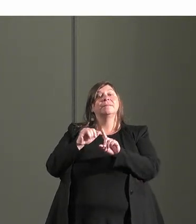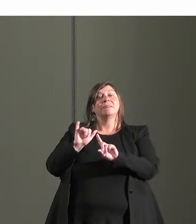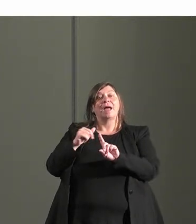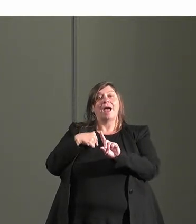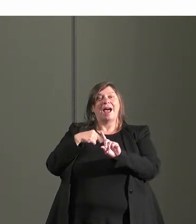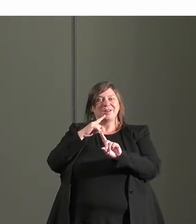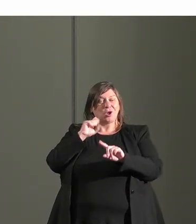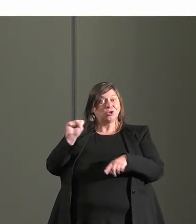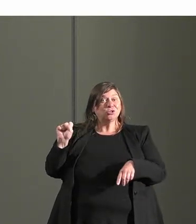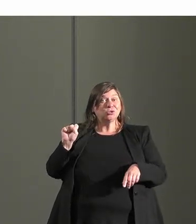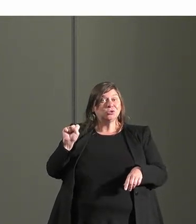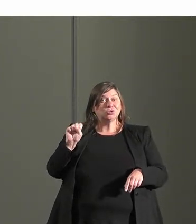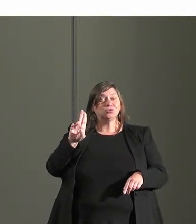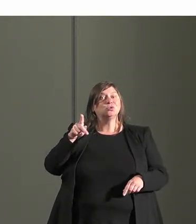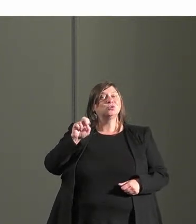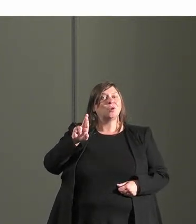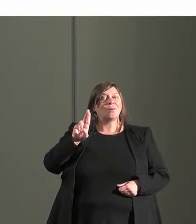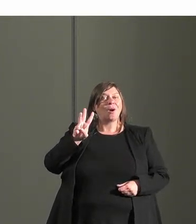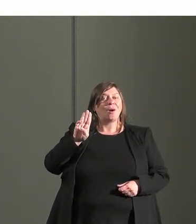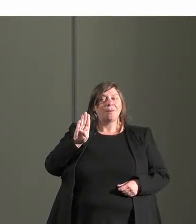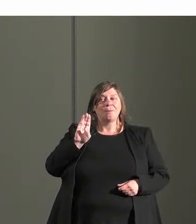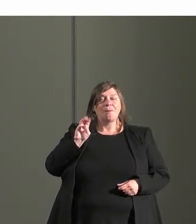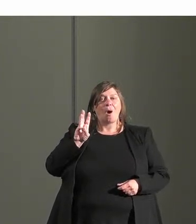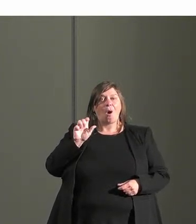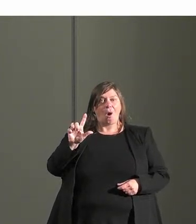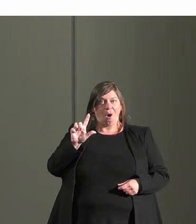least. This is recently highlighted in the Super Bowl